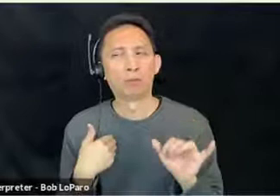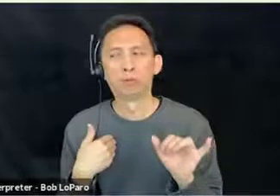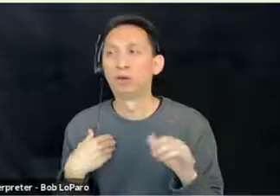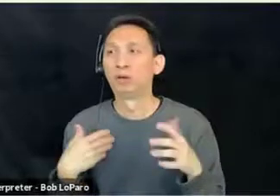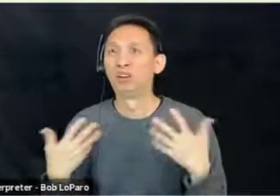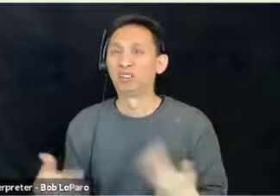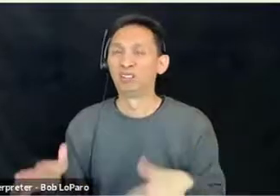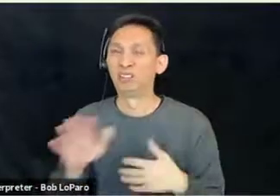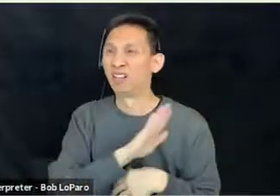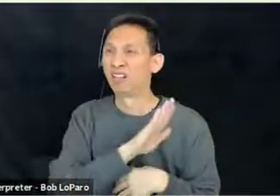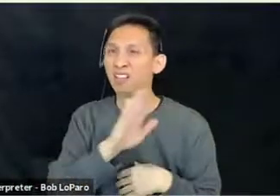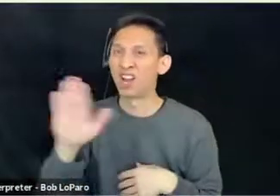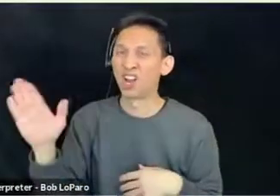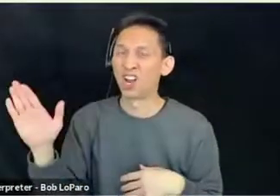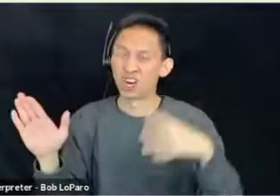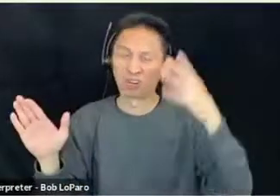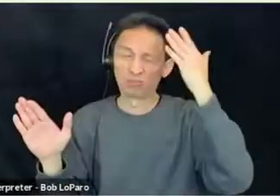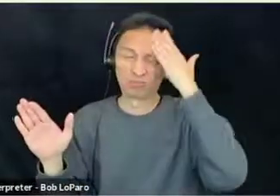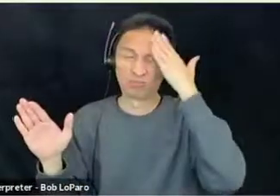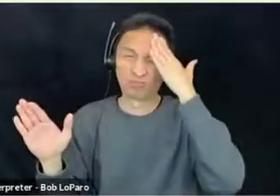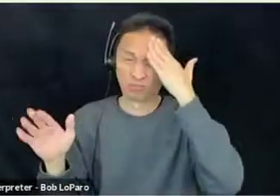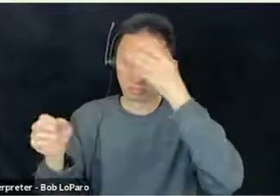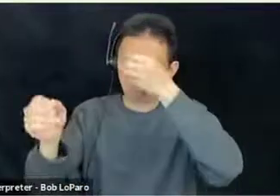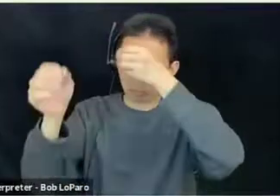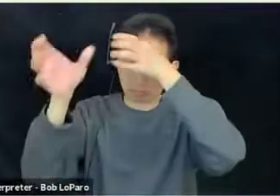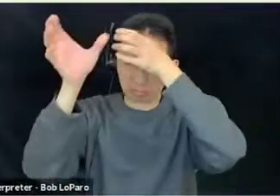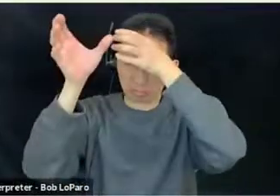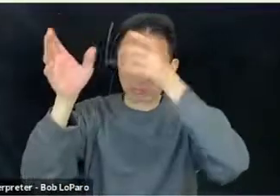that we can all work together and learn from.